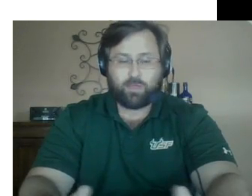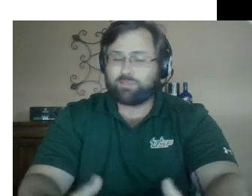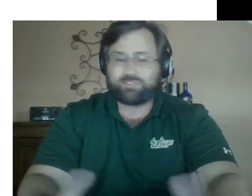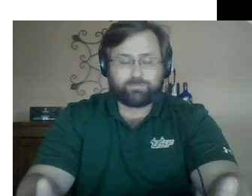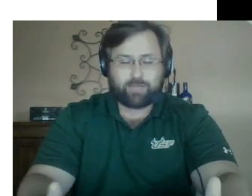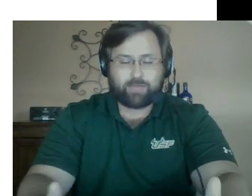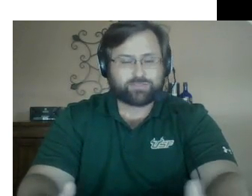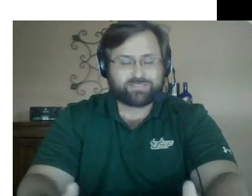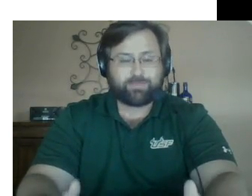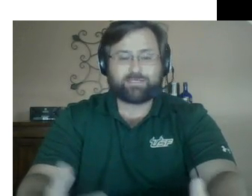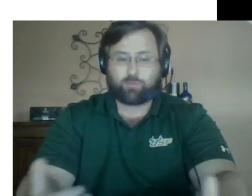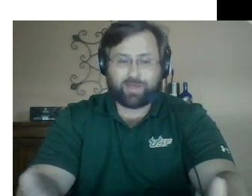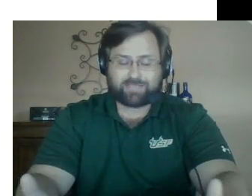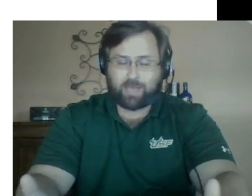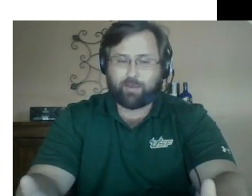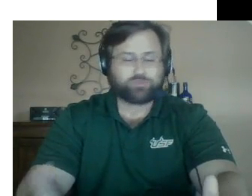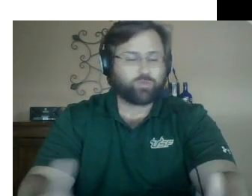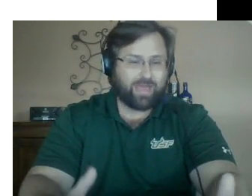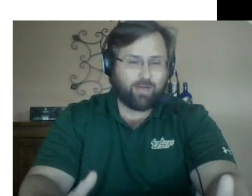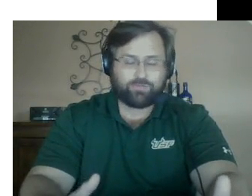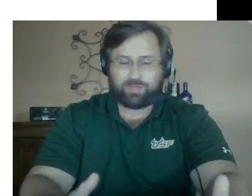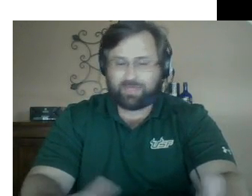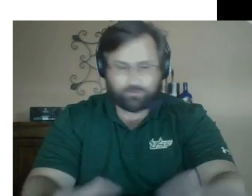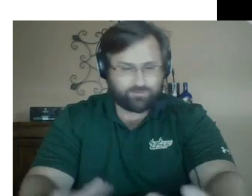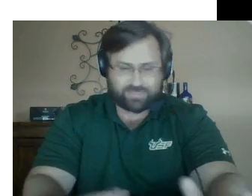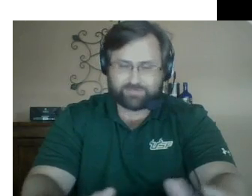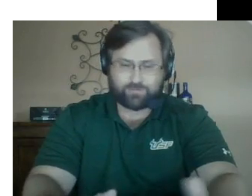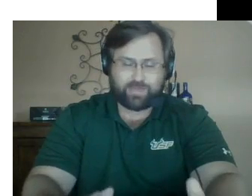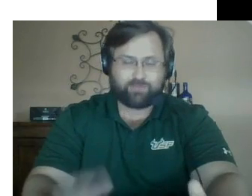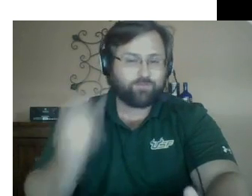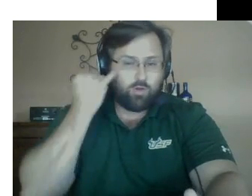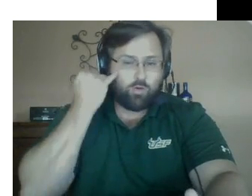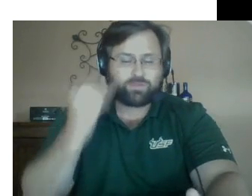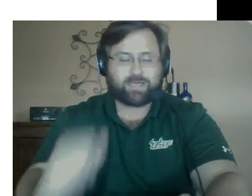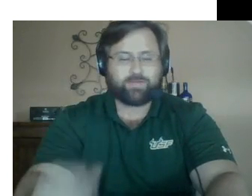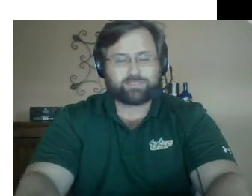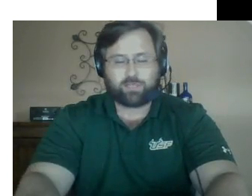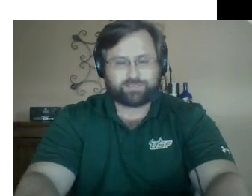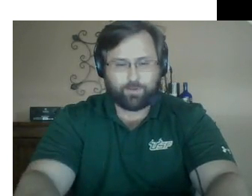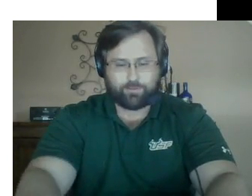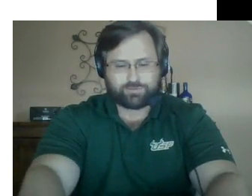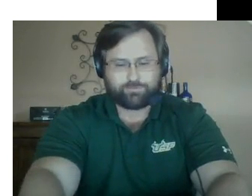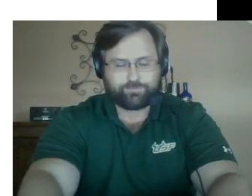sometimes you'll simply see the raised eyebrows without either of the signs for if or the sign this gloss SUPPOSE